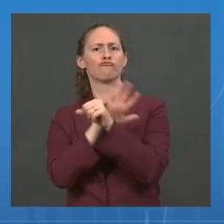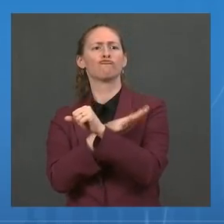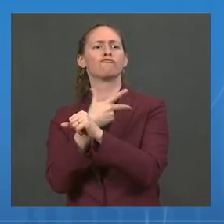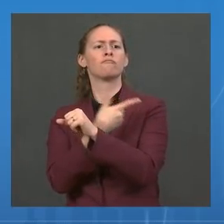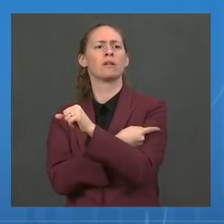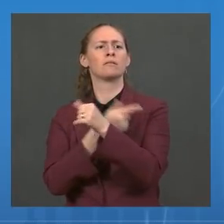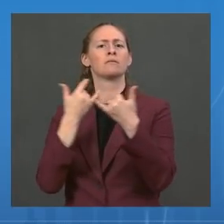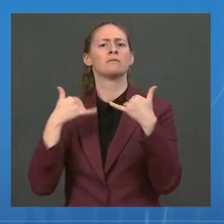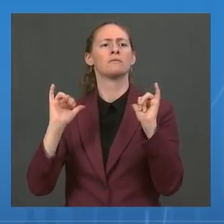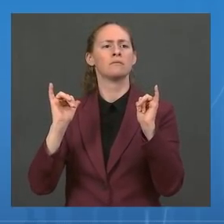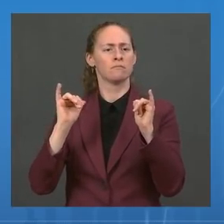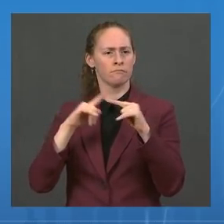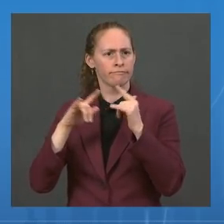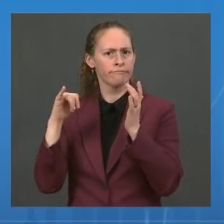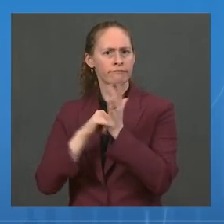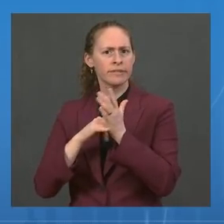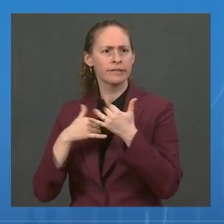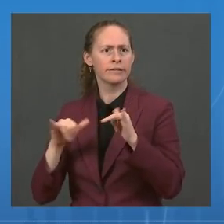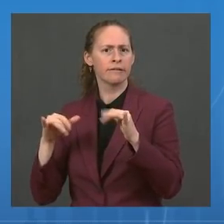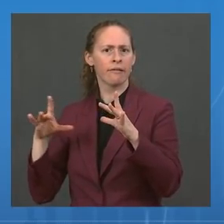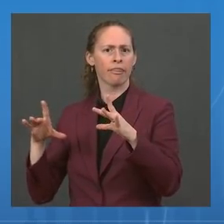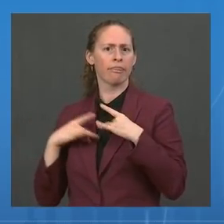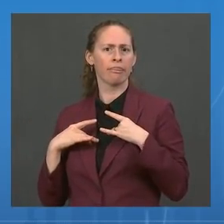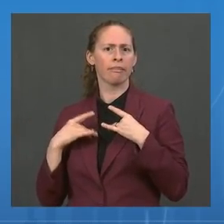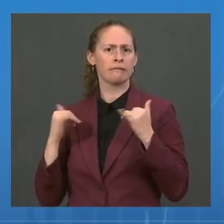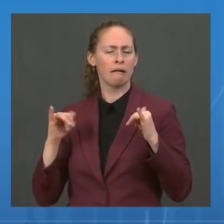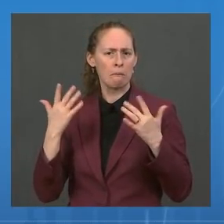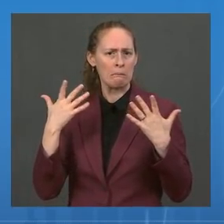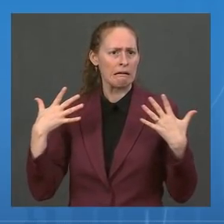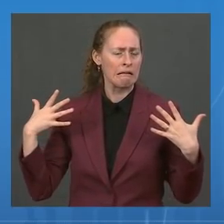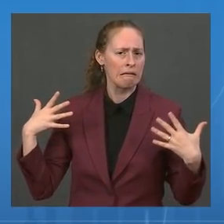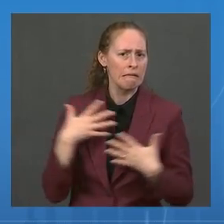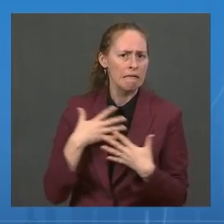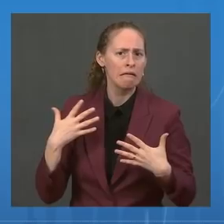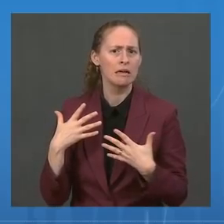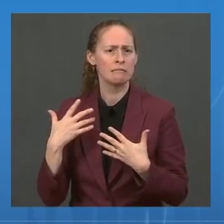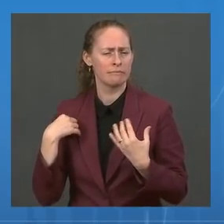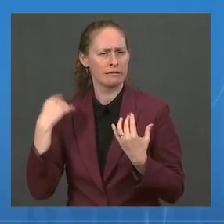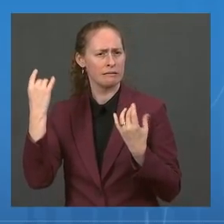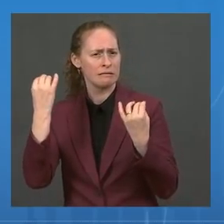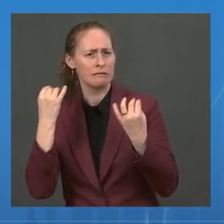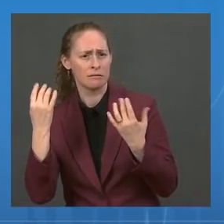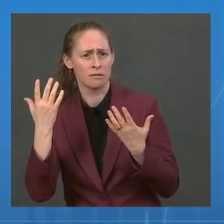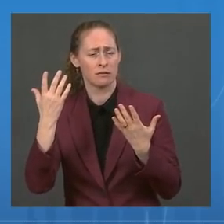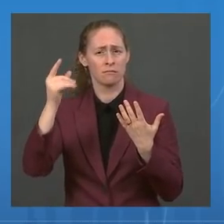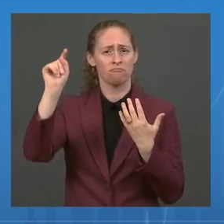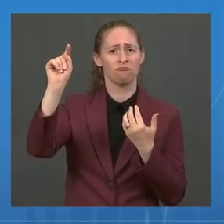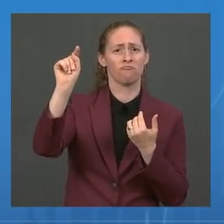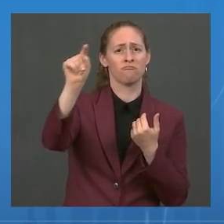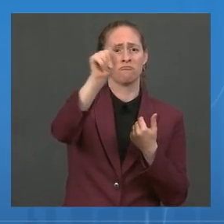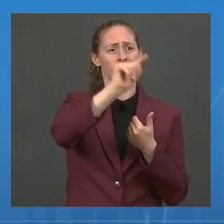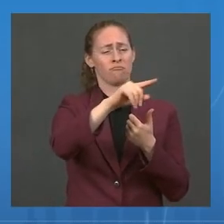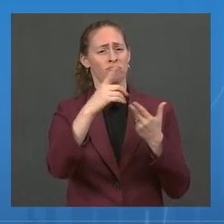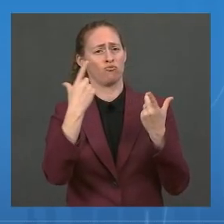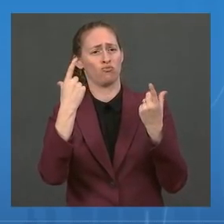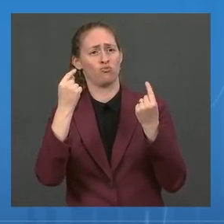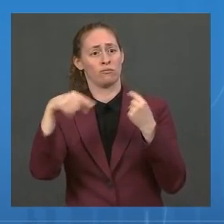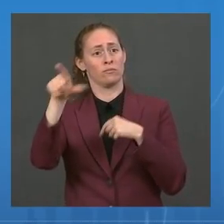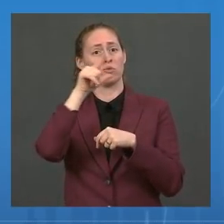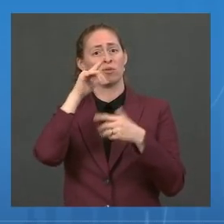fearing that they may get the virus. Many of the -- for all the doctors, you know, should people who are fully vaccinated continue to,